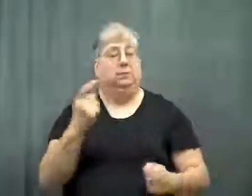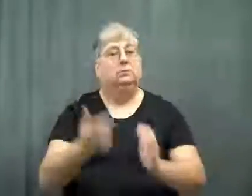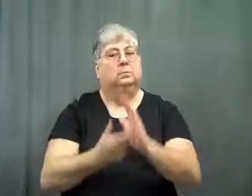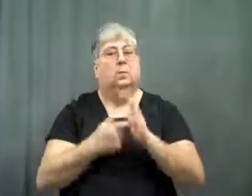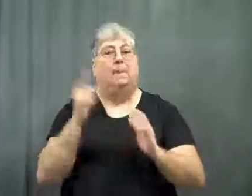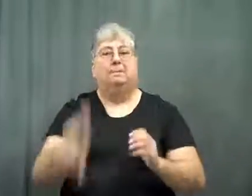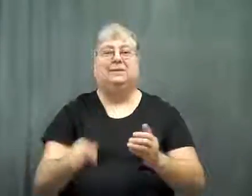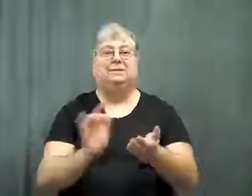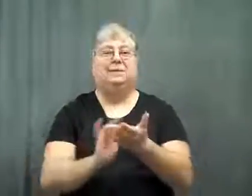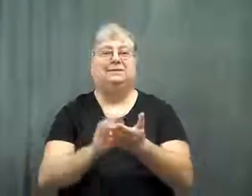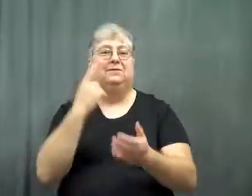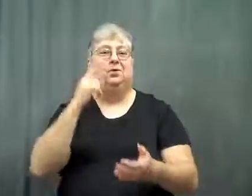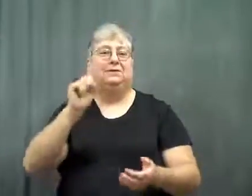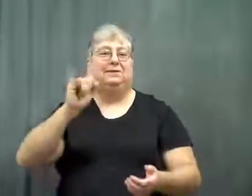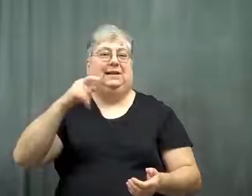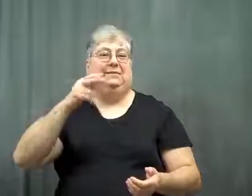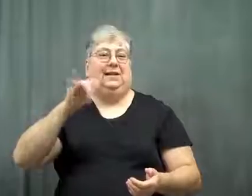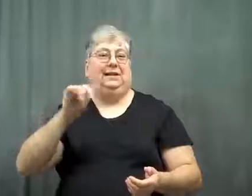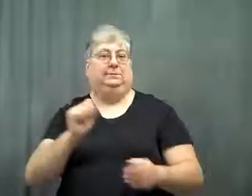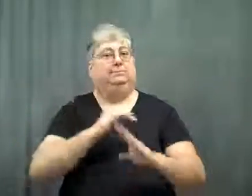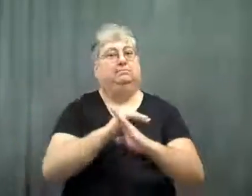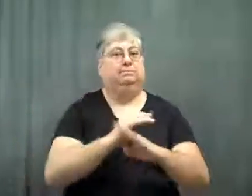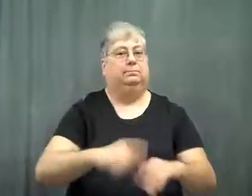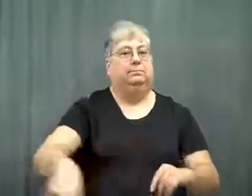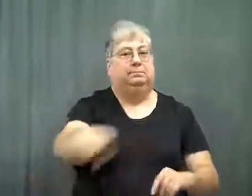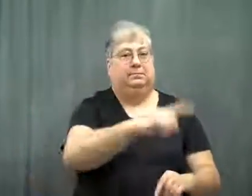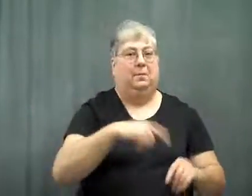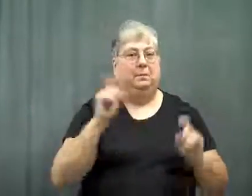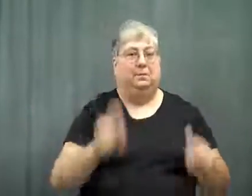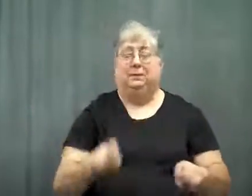were required to be treated for syphilis prevention.